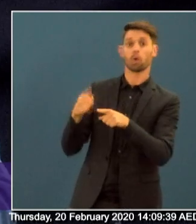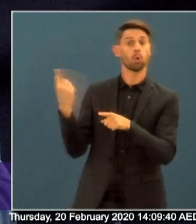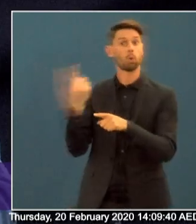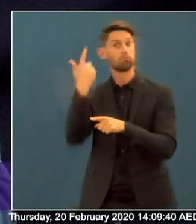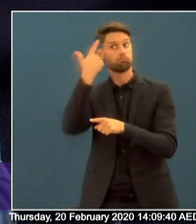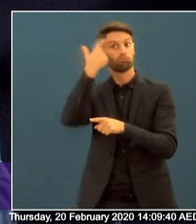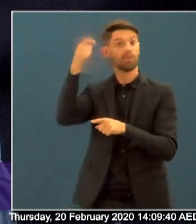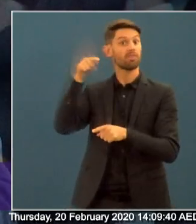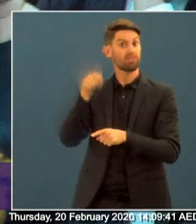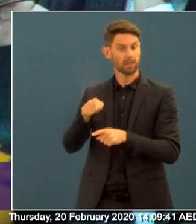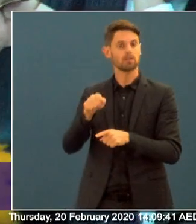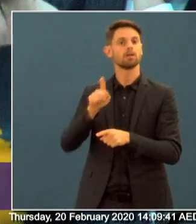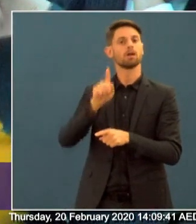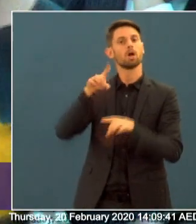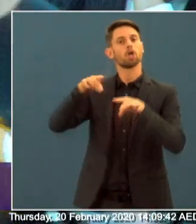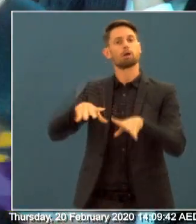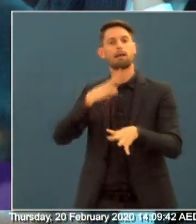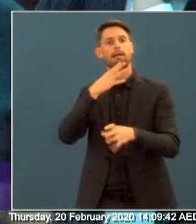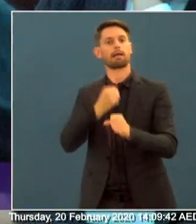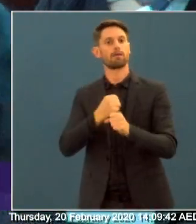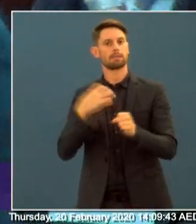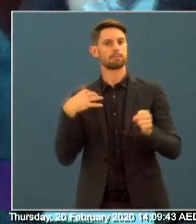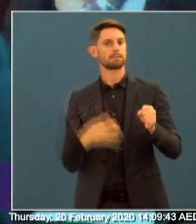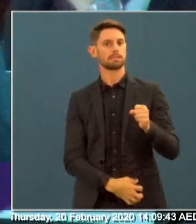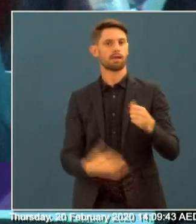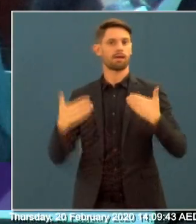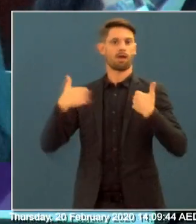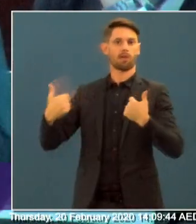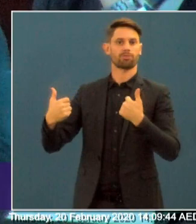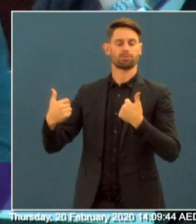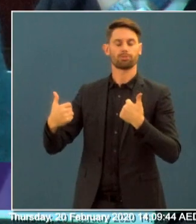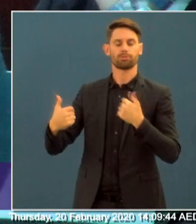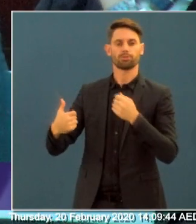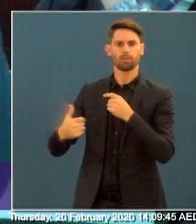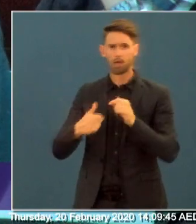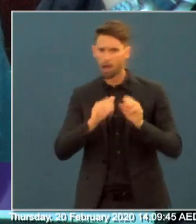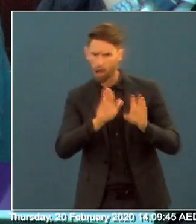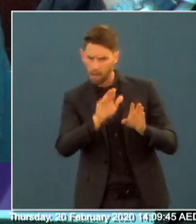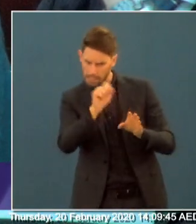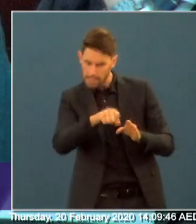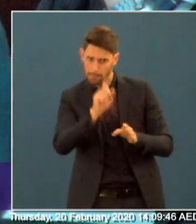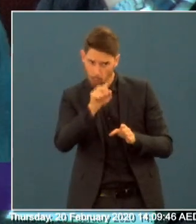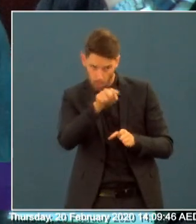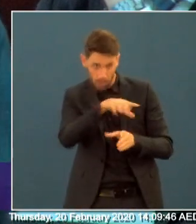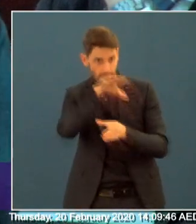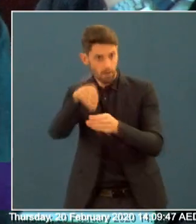But you were involved, weren't you, in a Roundtable in relation to the development of the roadmap? Is that right?